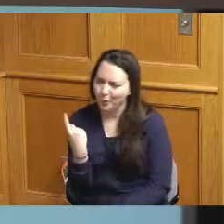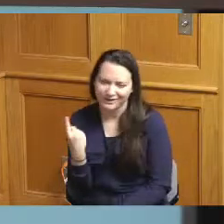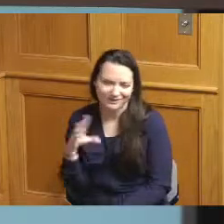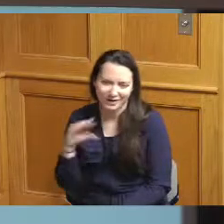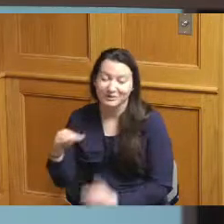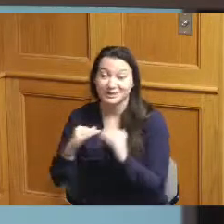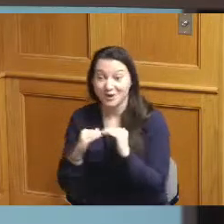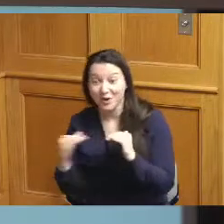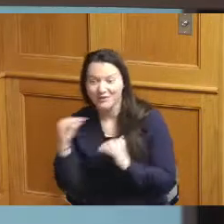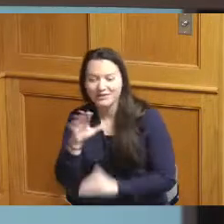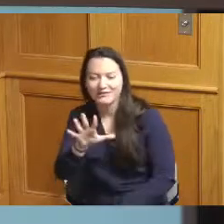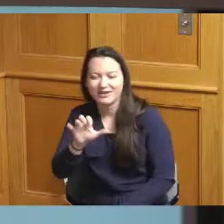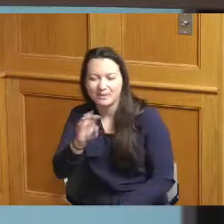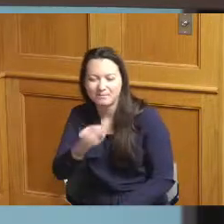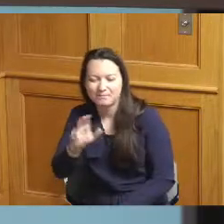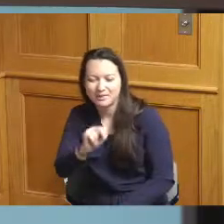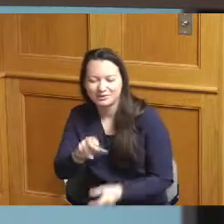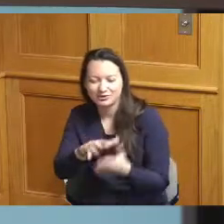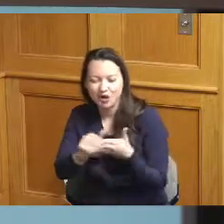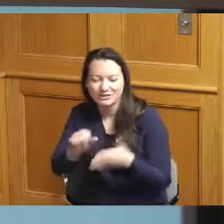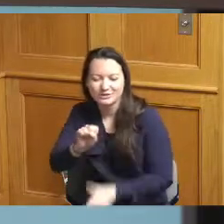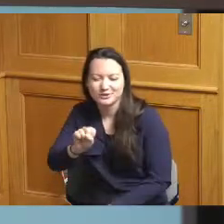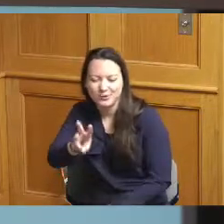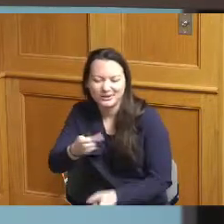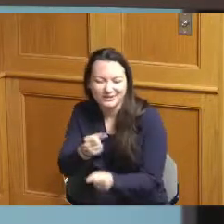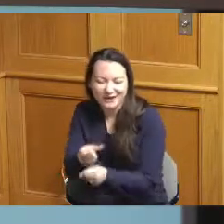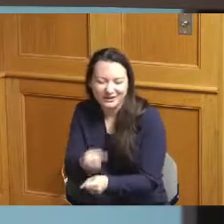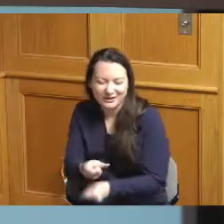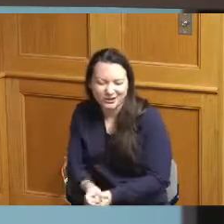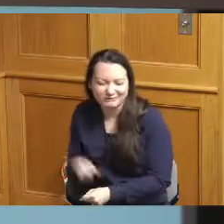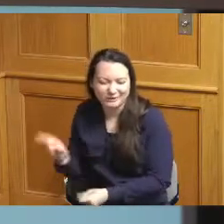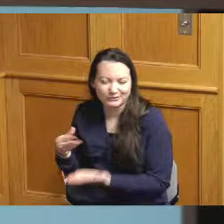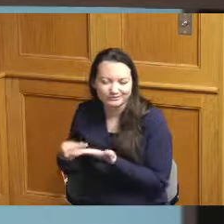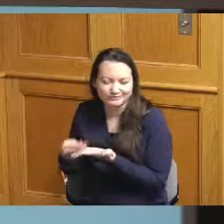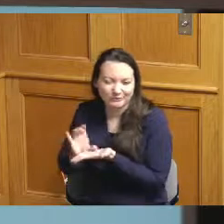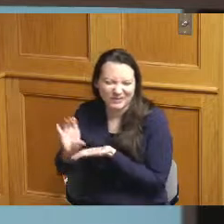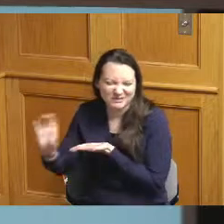500 million dollars in software every year as one of their Investments that agreement